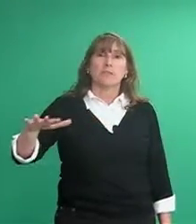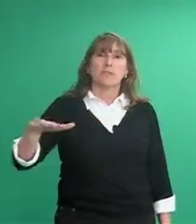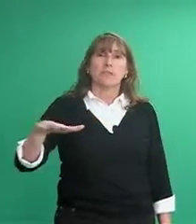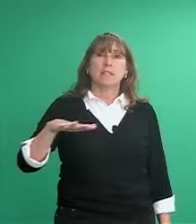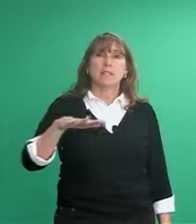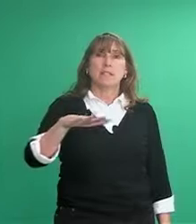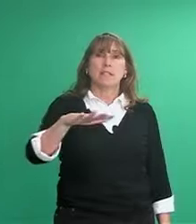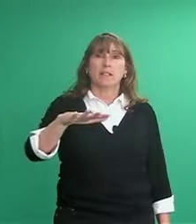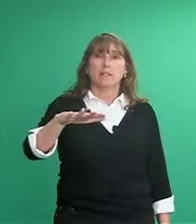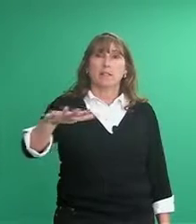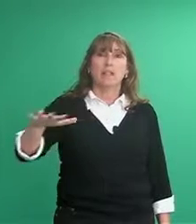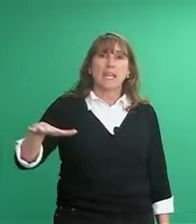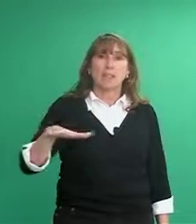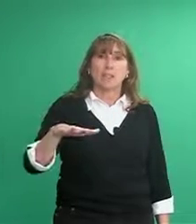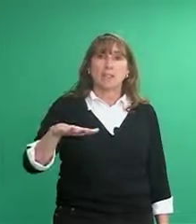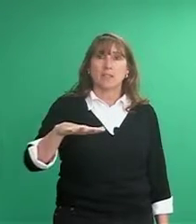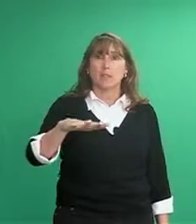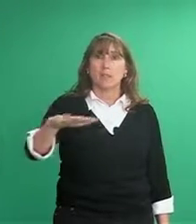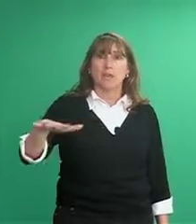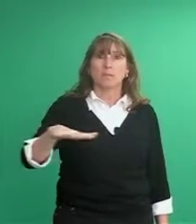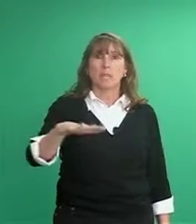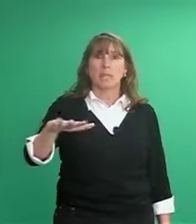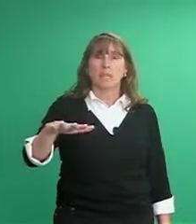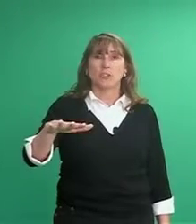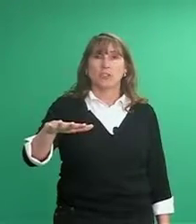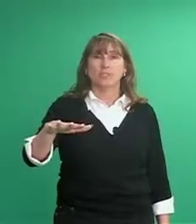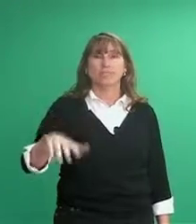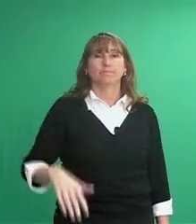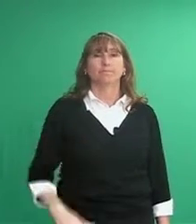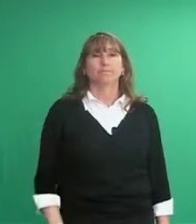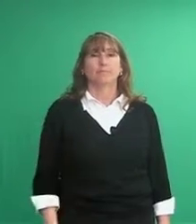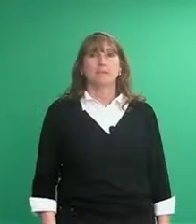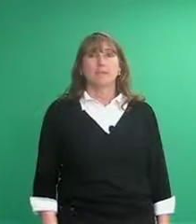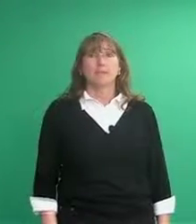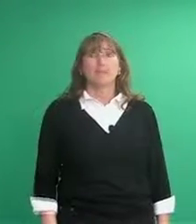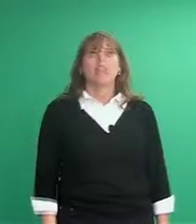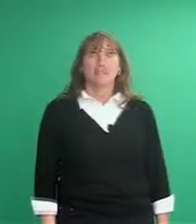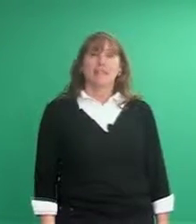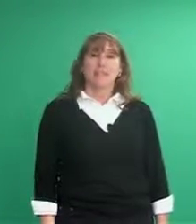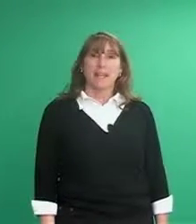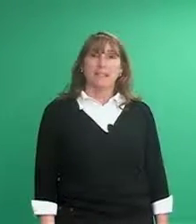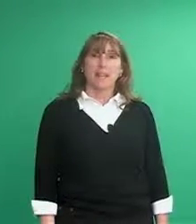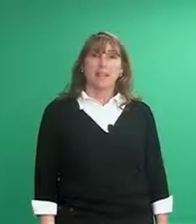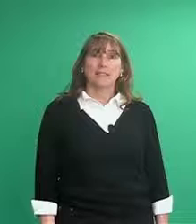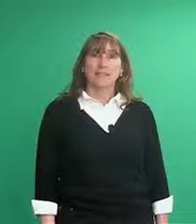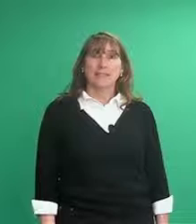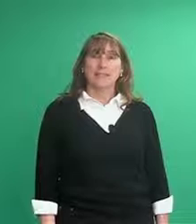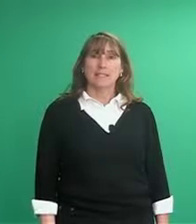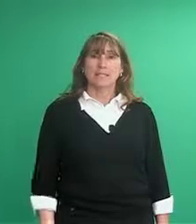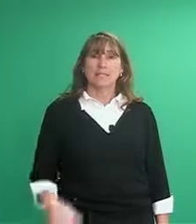to mean like a location its approximate location the next sign is east